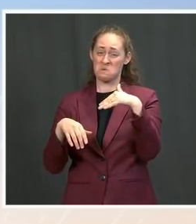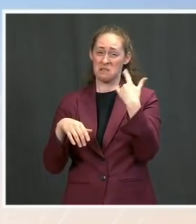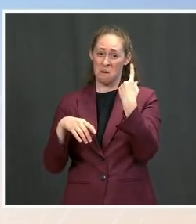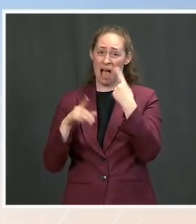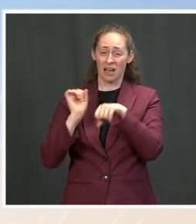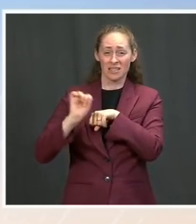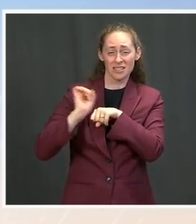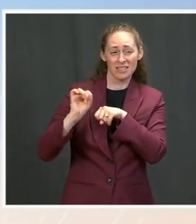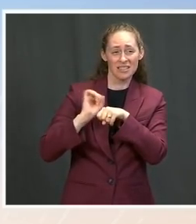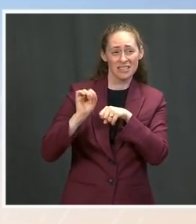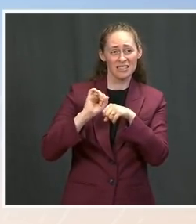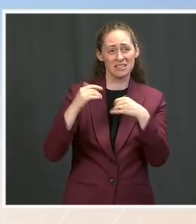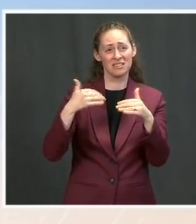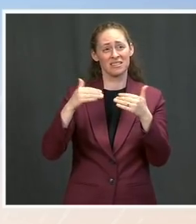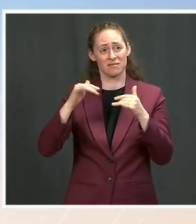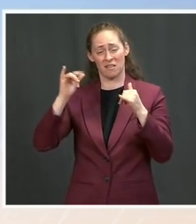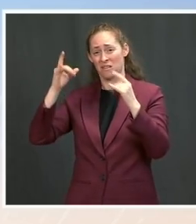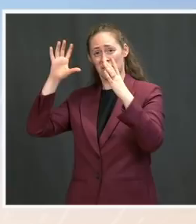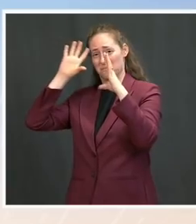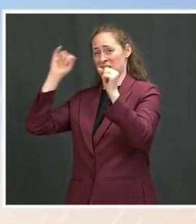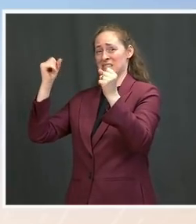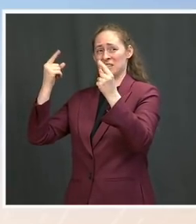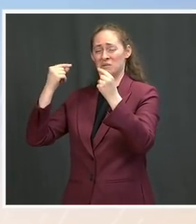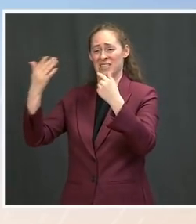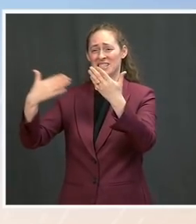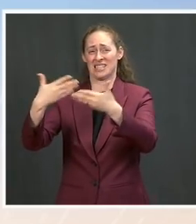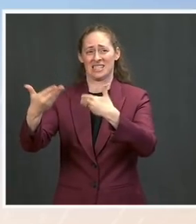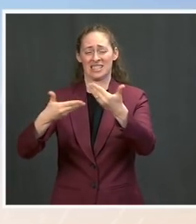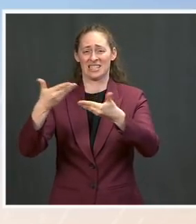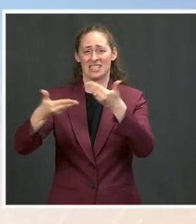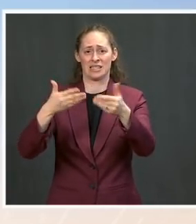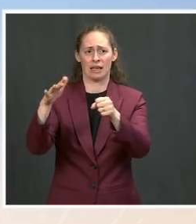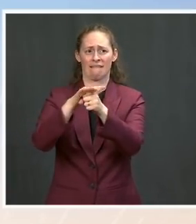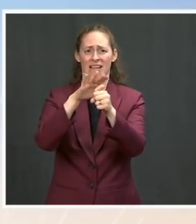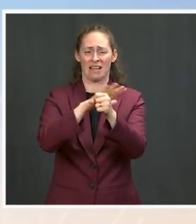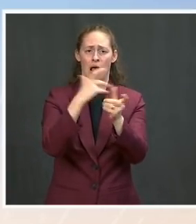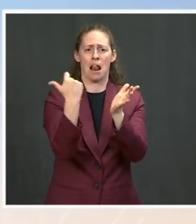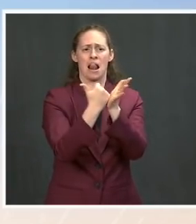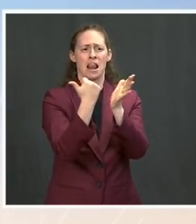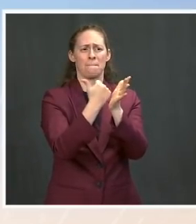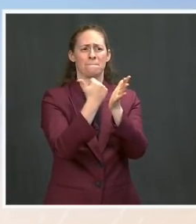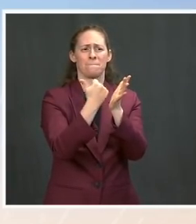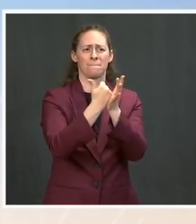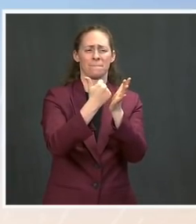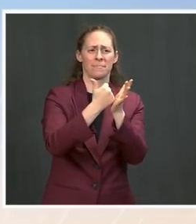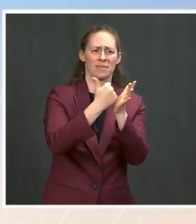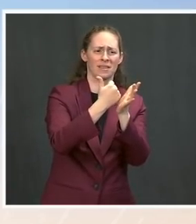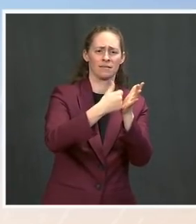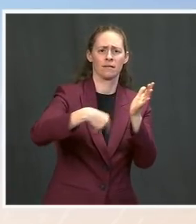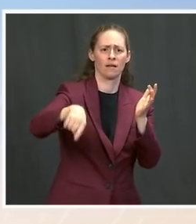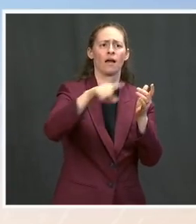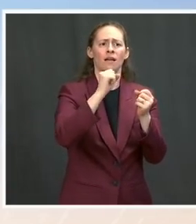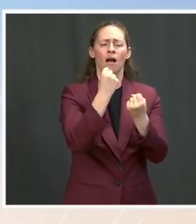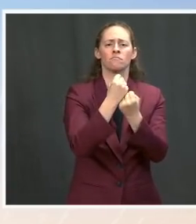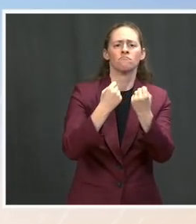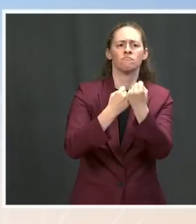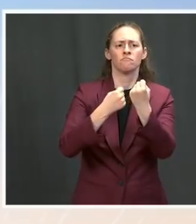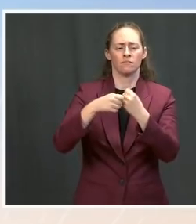is able to fulfill its responsibilities and review these cases in a timely manner -- and certainly the impact to communities across the country. The Press: And one last question is --